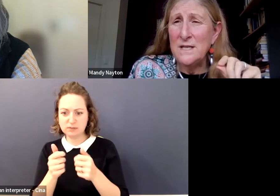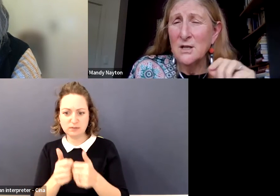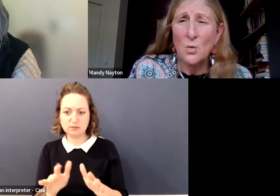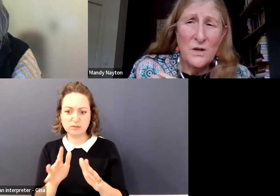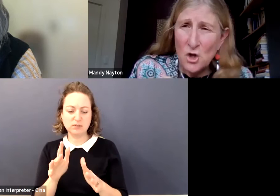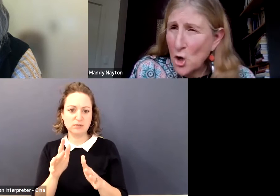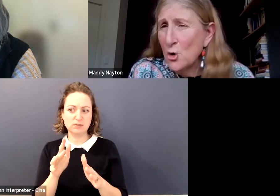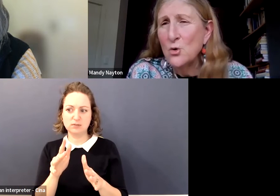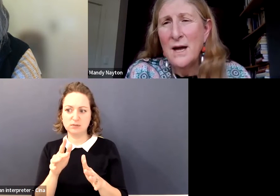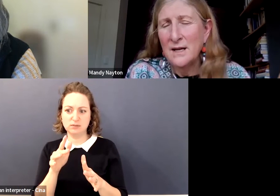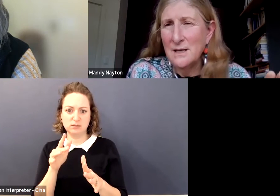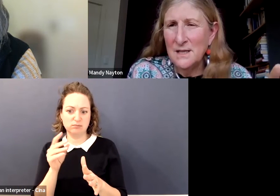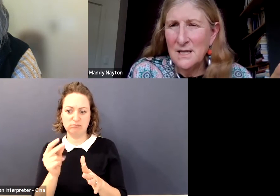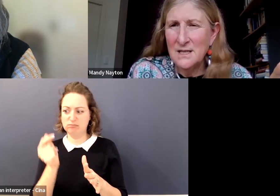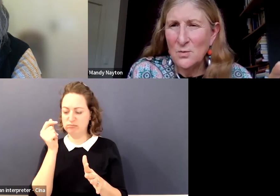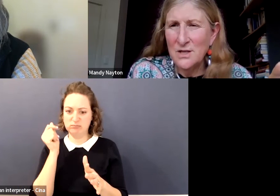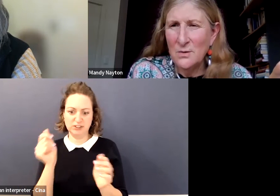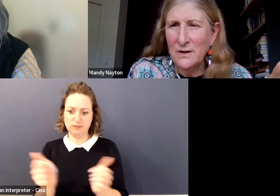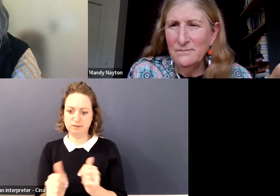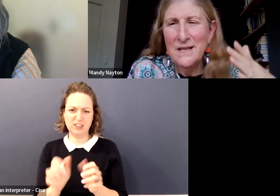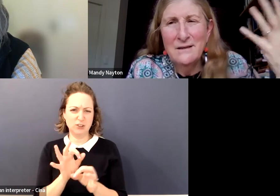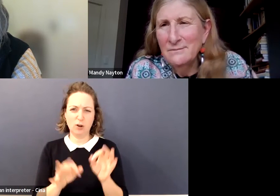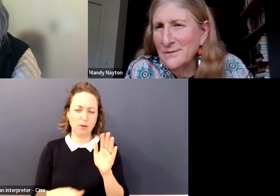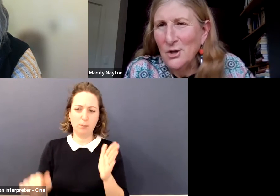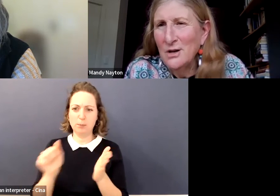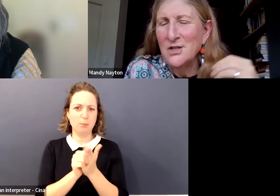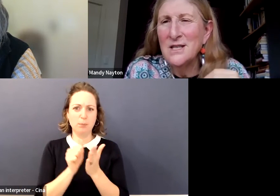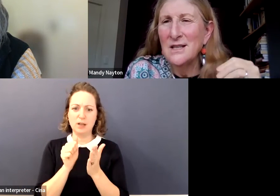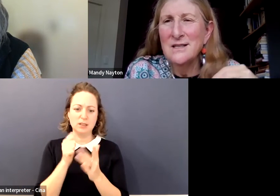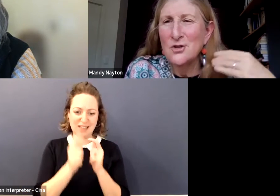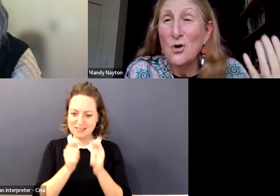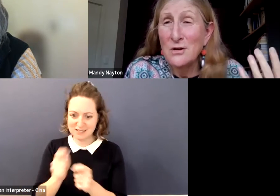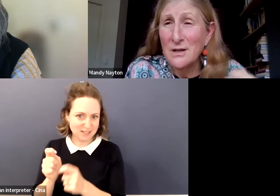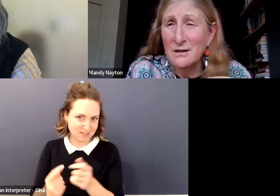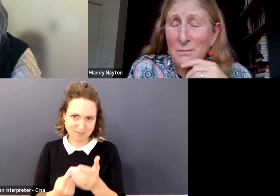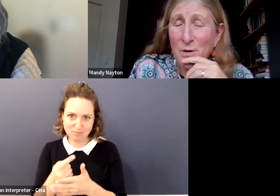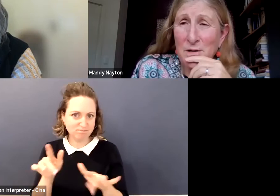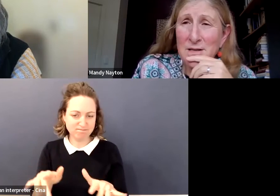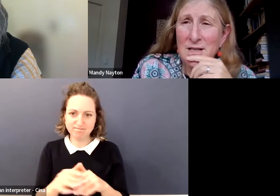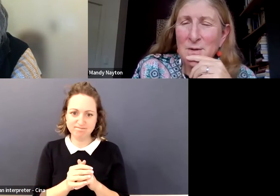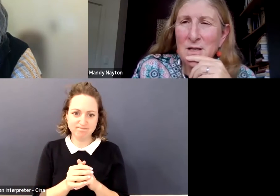whisk with no academic testing whatsoever. Now I just think that's not a proper assessment.